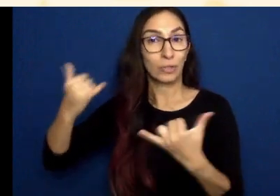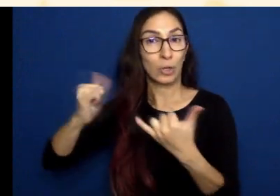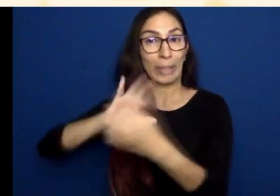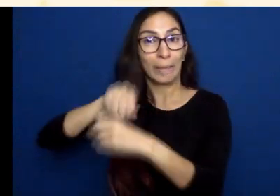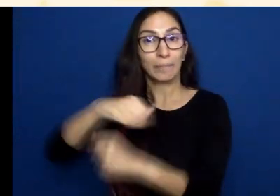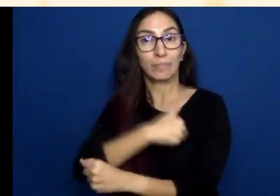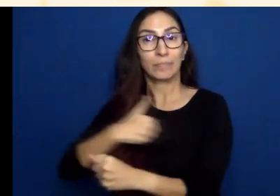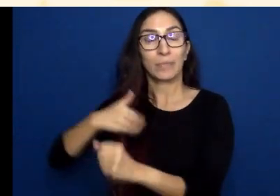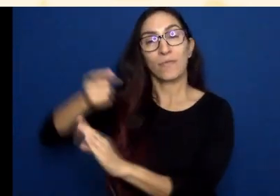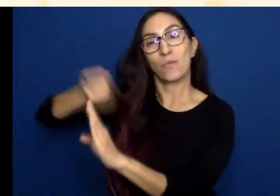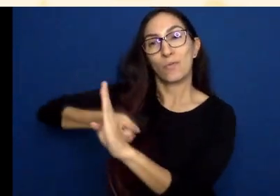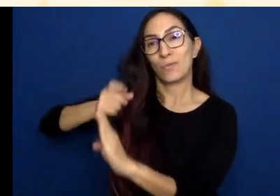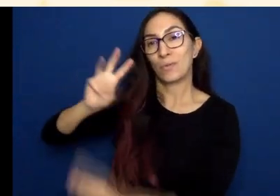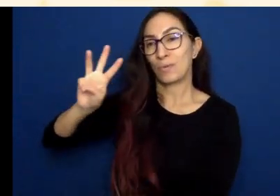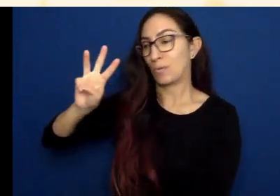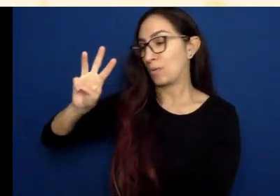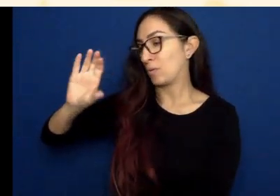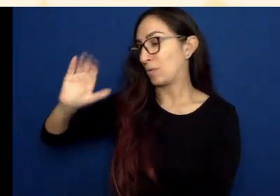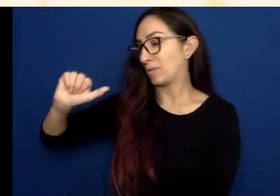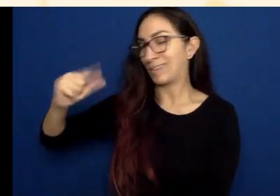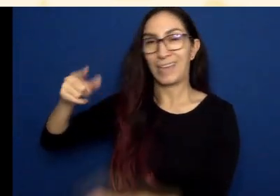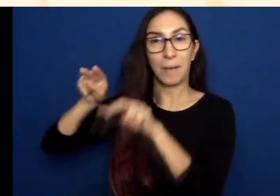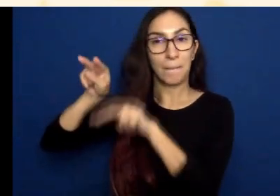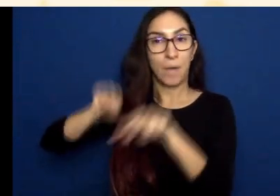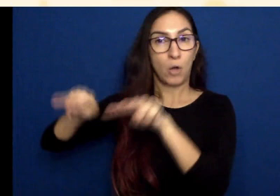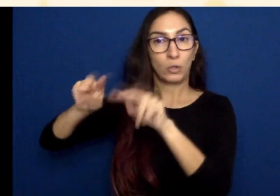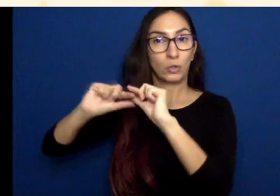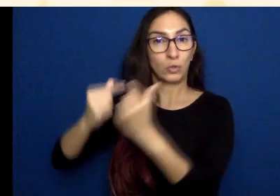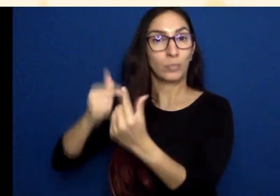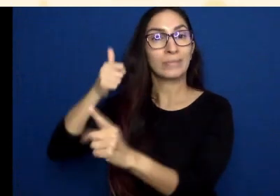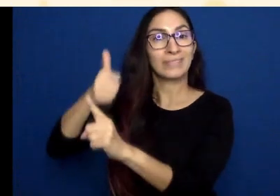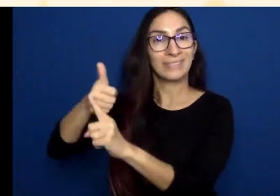She spent six years on the Web Content Accessibility Guideline group,